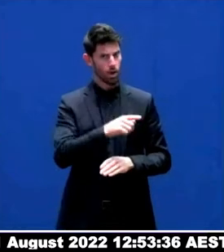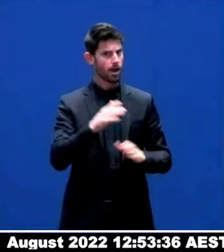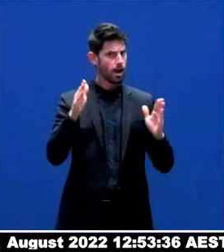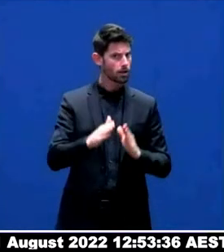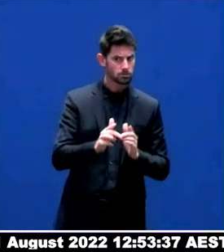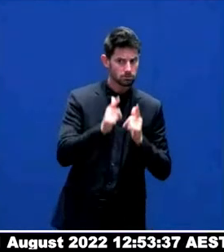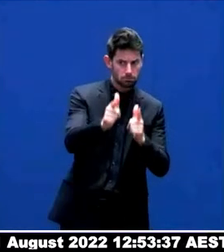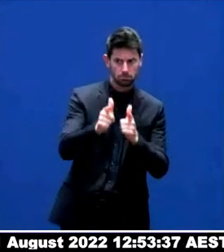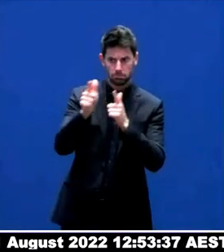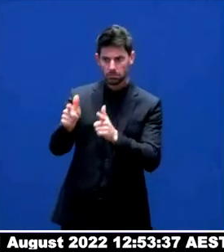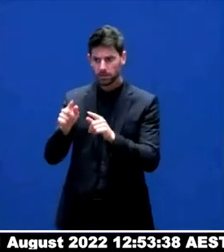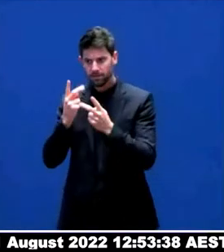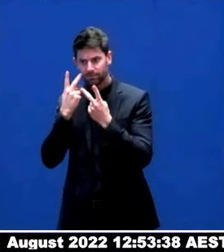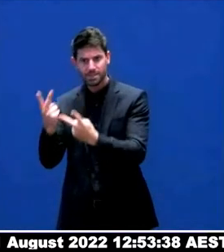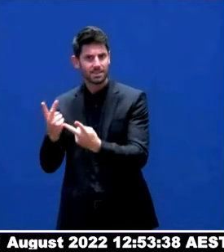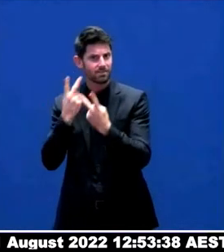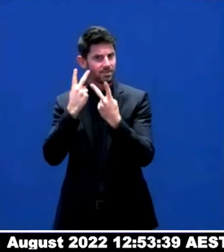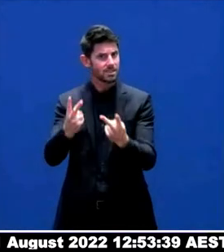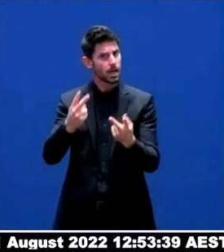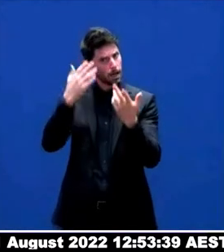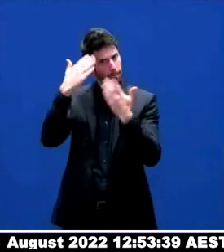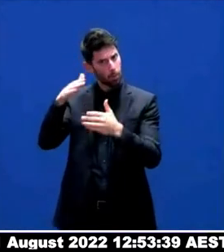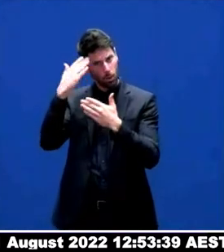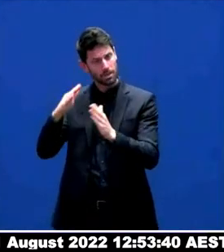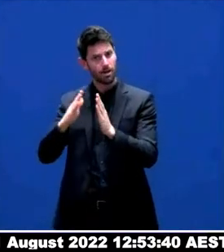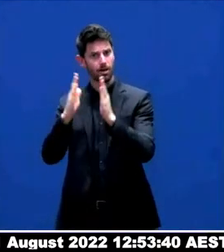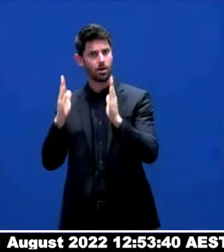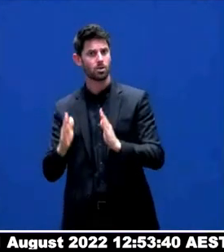And the reason why I ask is you would be aware that the Act itself was being reviewed,